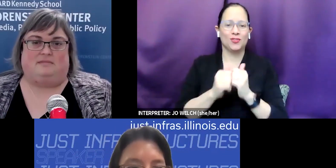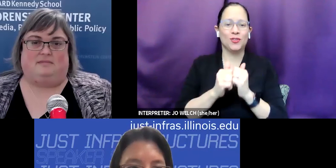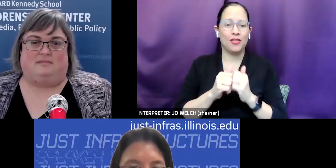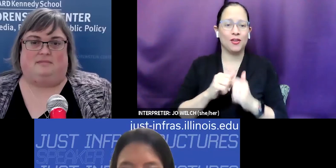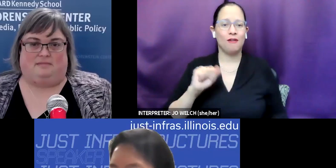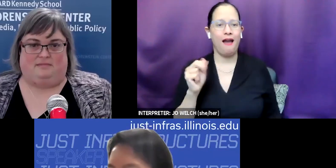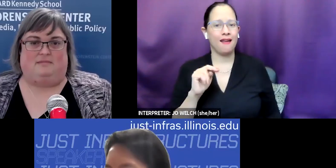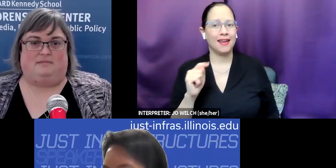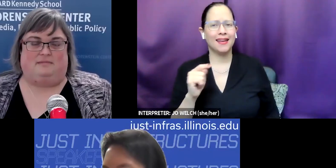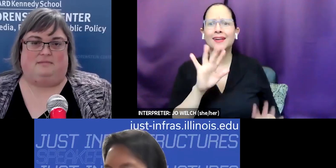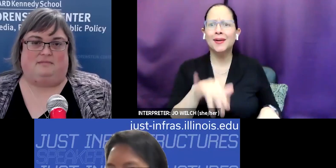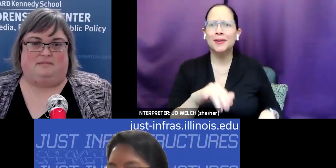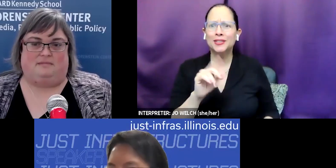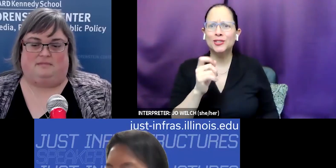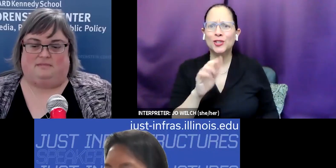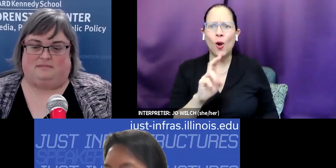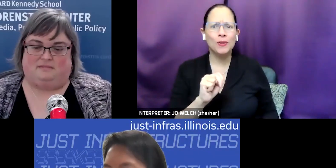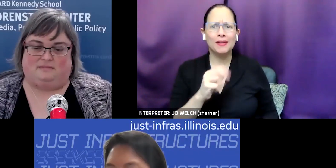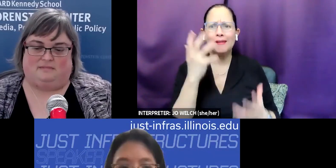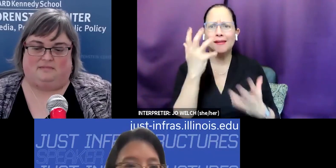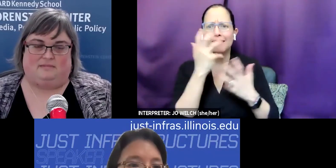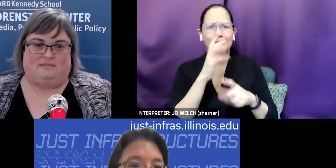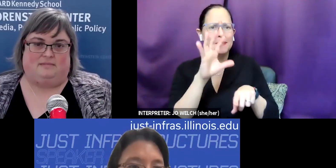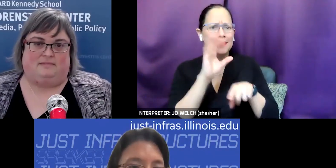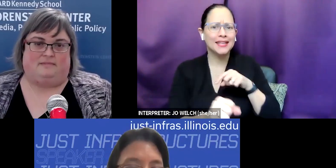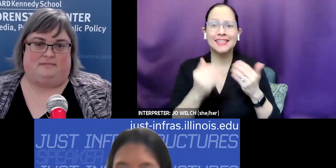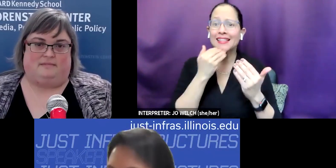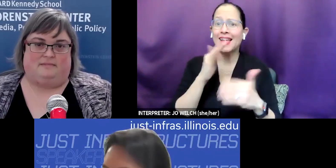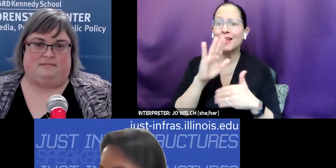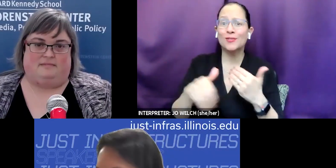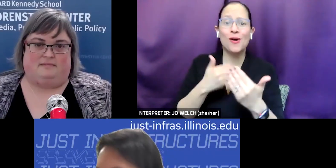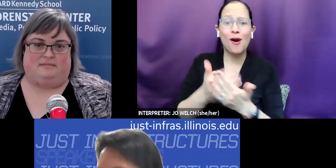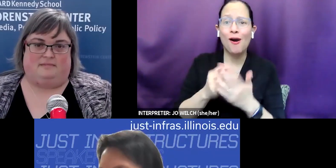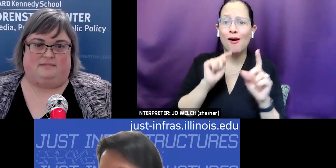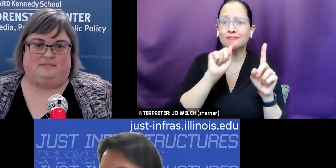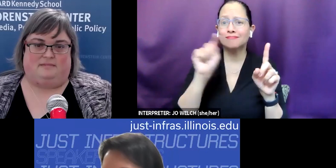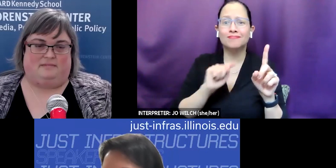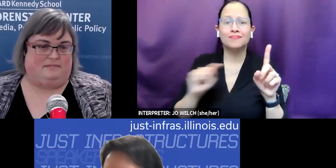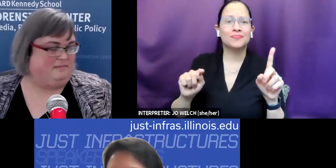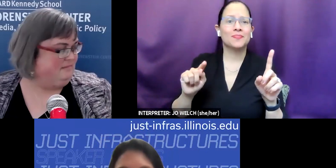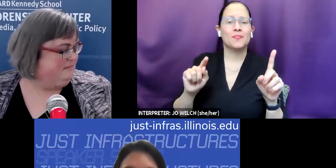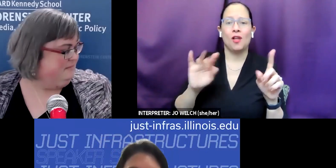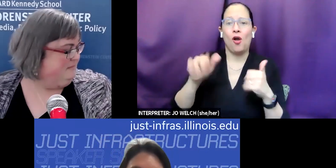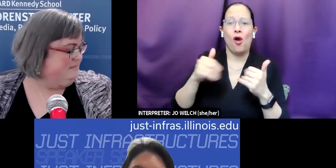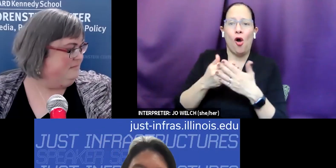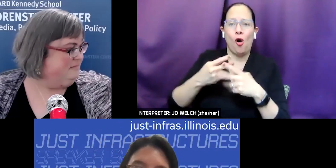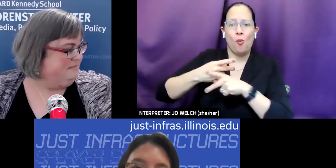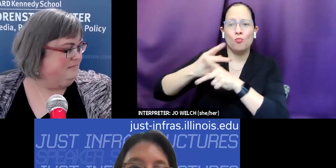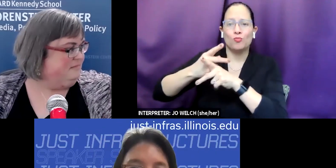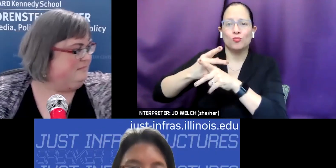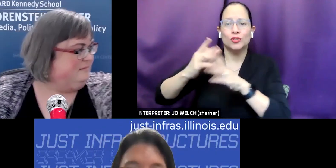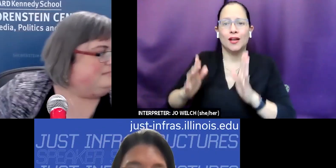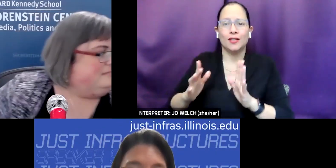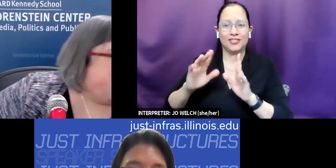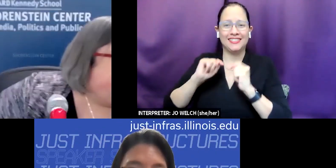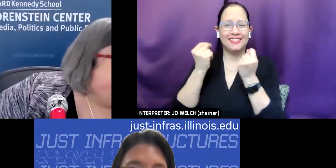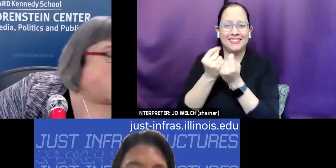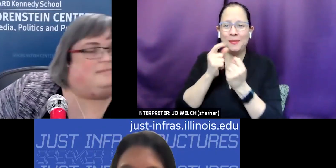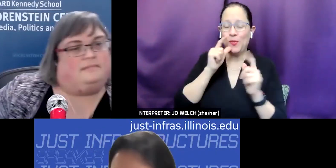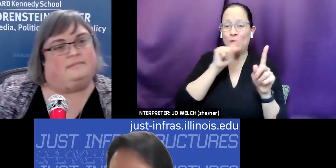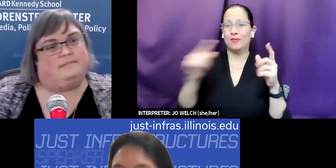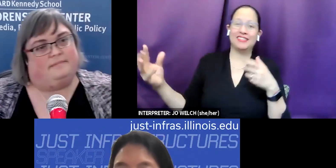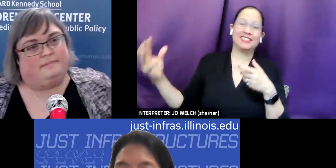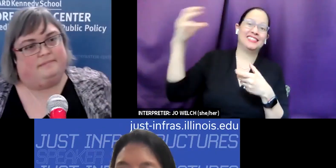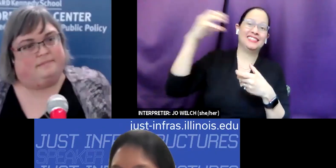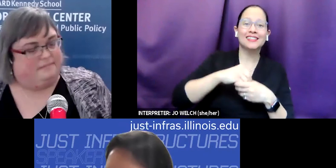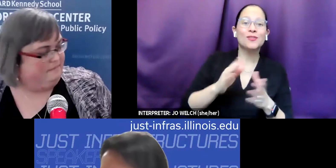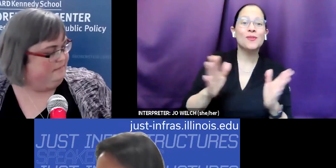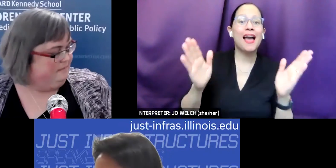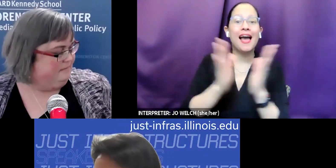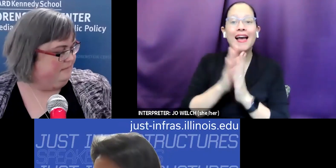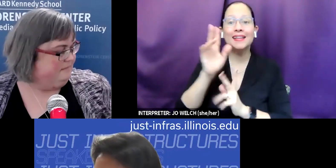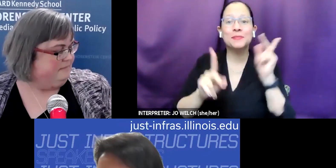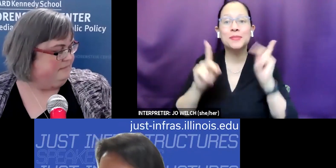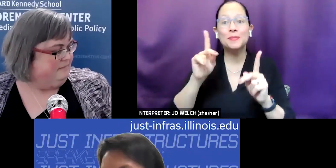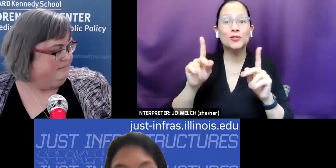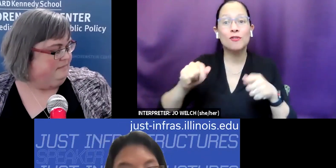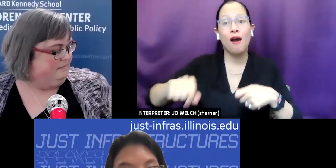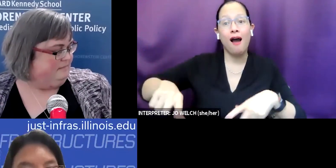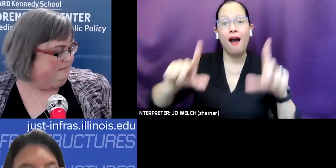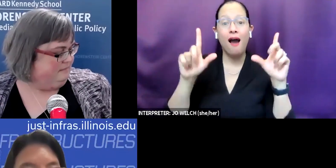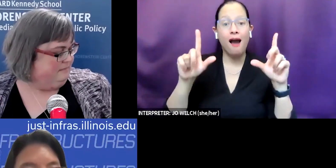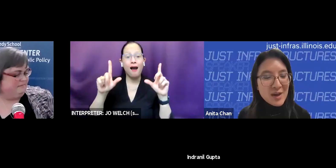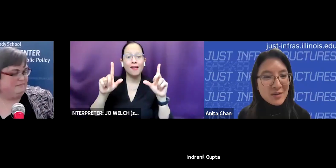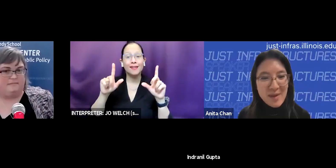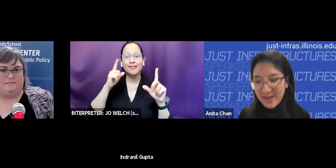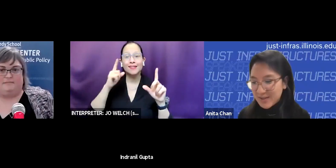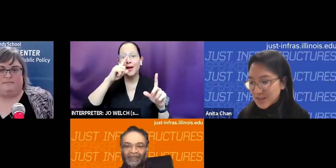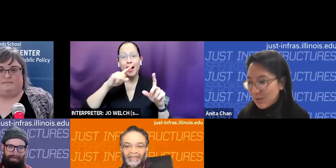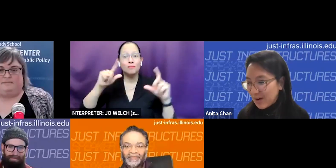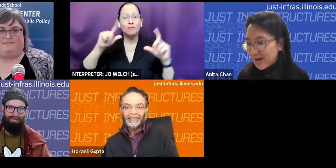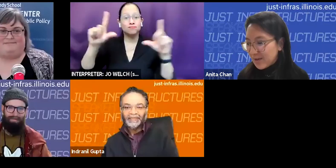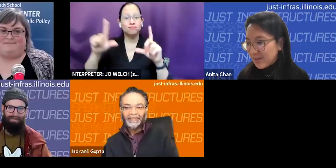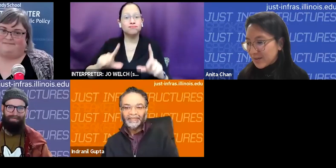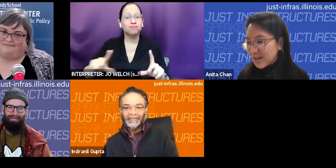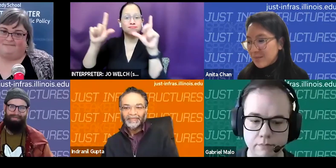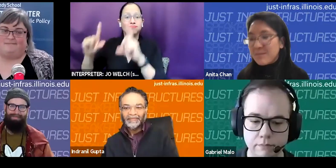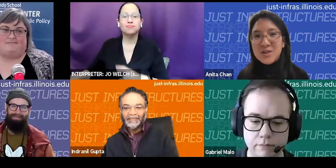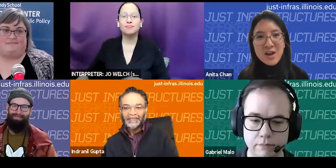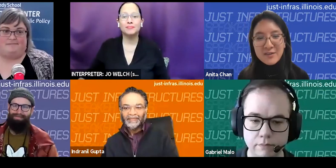And thank you as well for it to, to our back end production team we want to take a quick moment to thank them and re invite them to turn their videos on, and none of this would have been possible without the back end support of our team Mitchell Oliver,